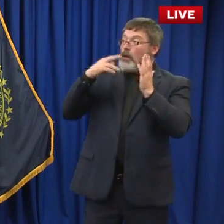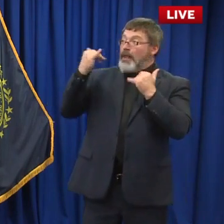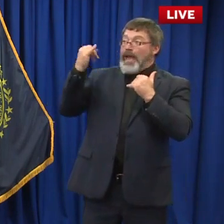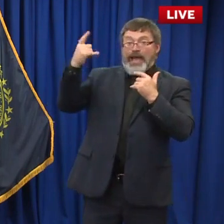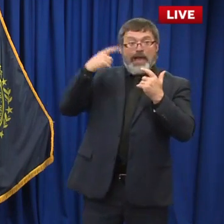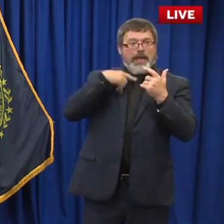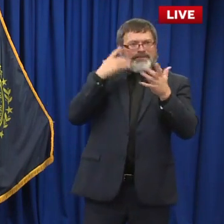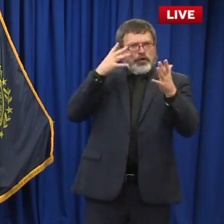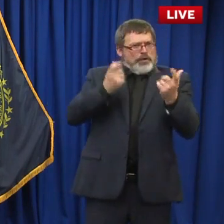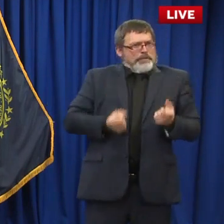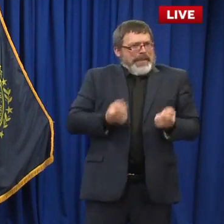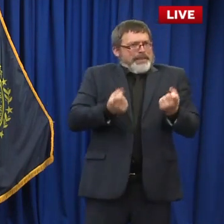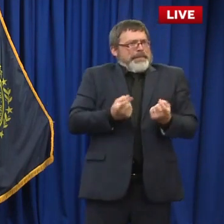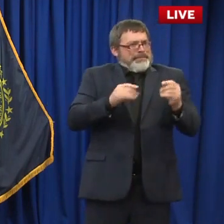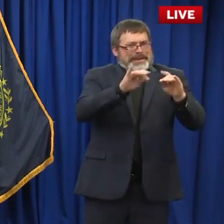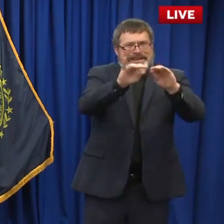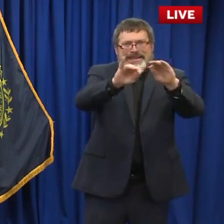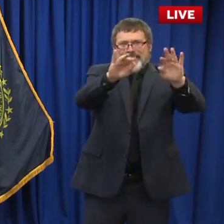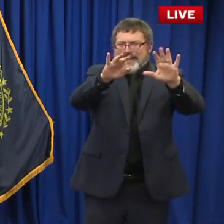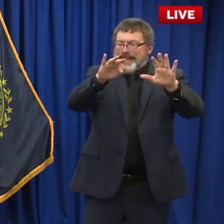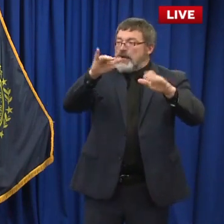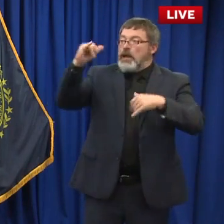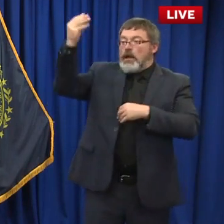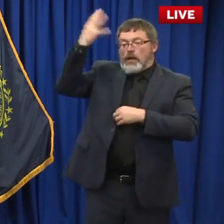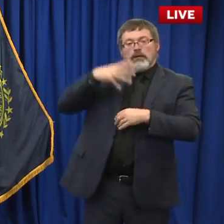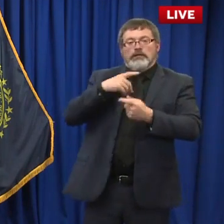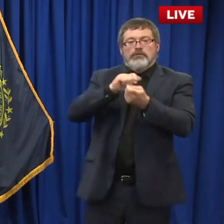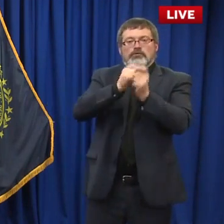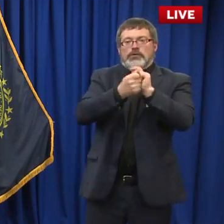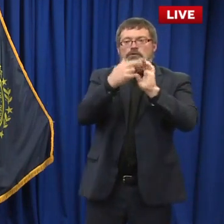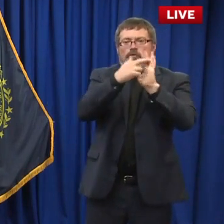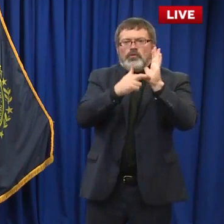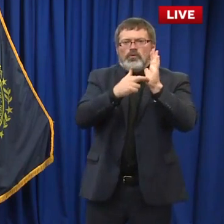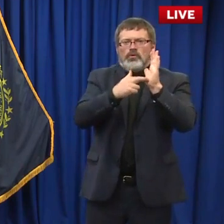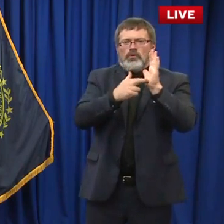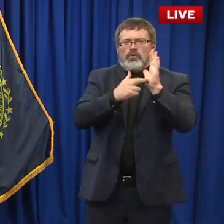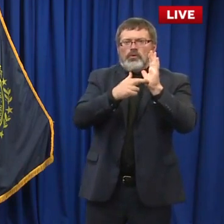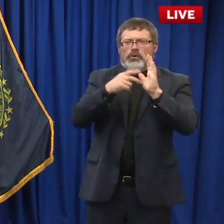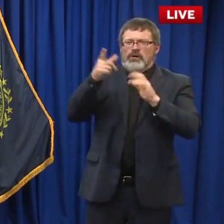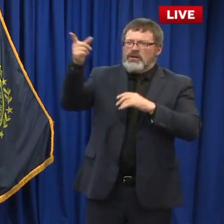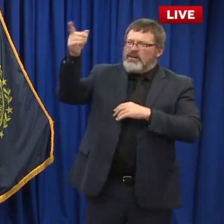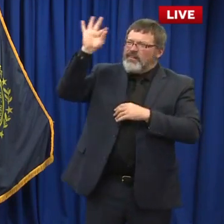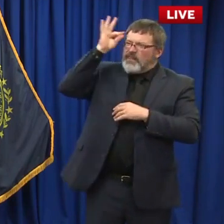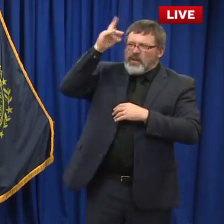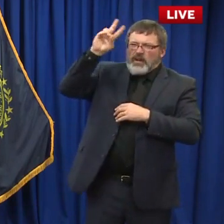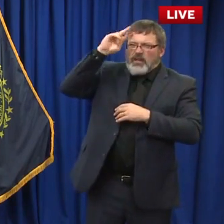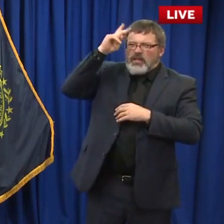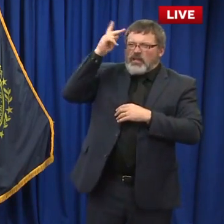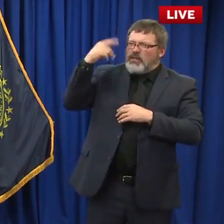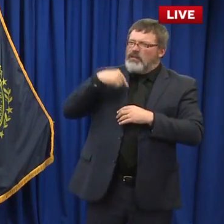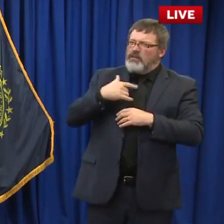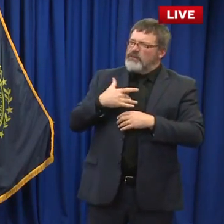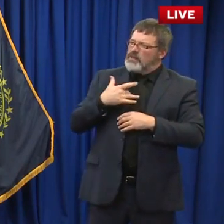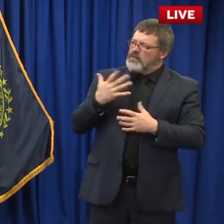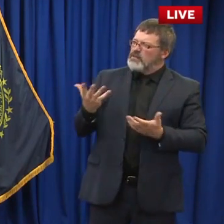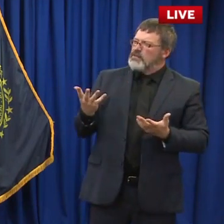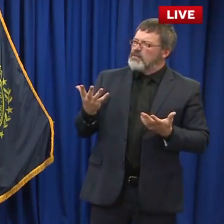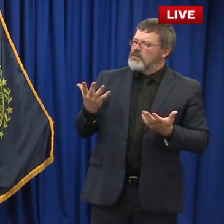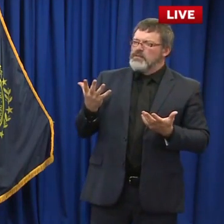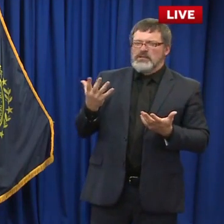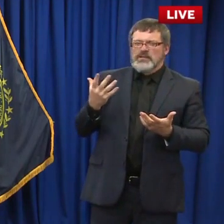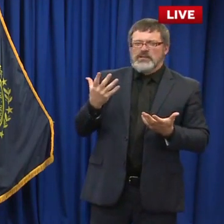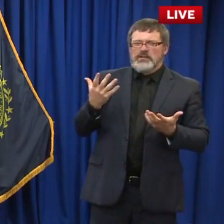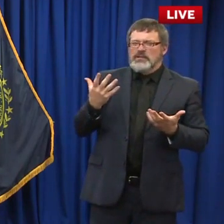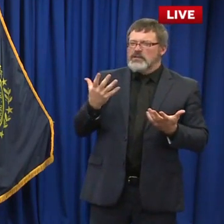WHAT IT'S REALLY SAYING IS WE TOLD YOU TO SPEND THE MONEY FAST, FOCUS ON RELIEF EFFORTS AND YOU COULDN'T USE IT TO BACKFILL FUNDS, BUT NOW AT THE END OF THE GAME, WE'RE TELLING